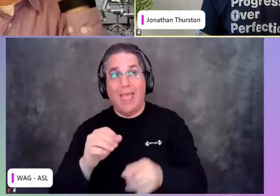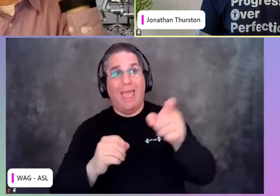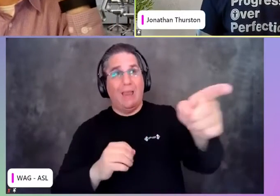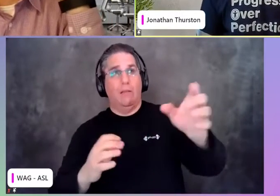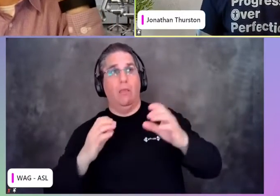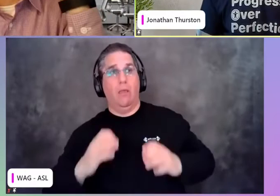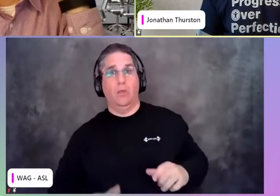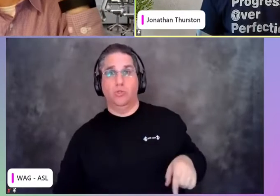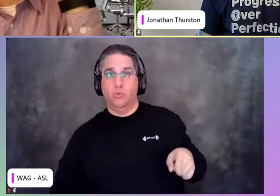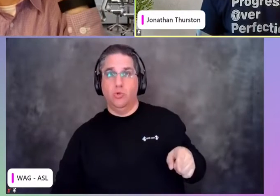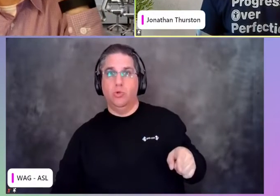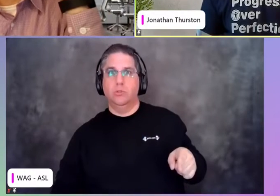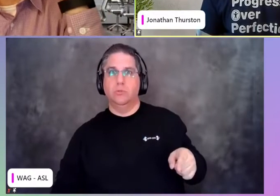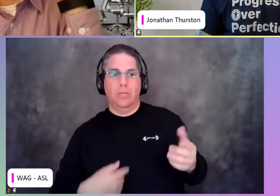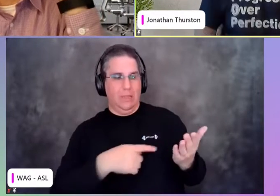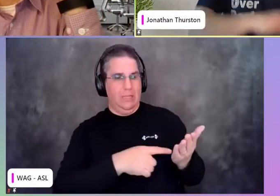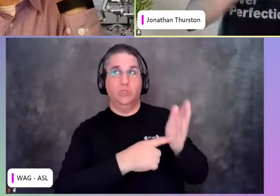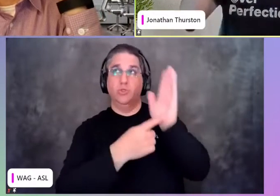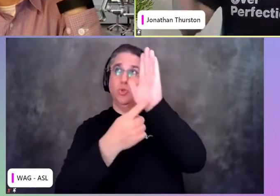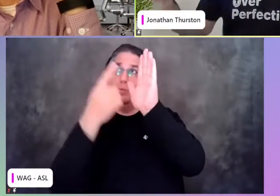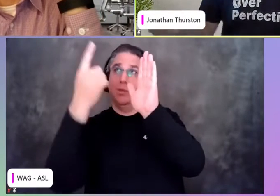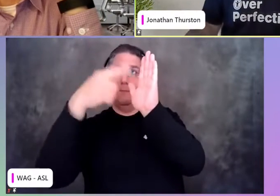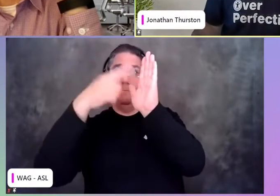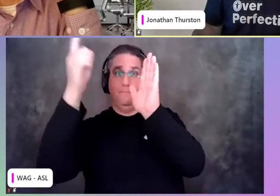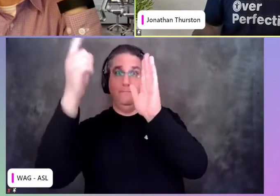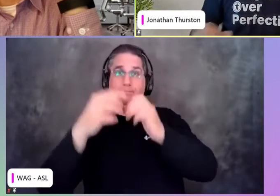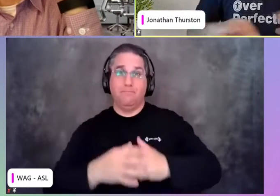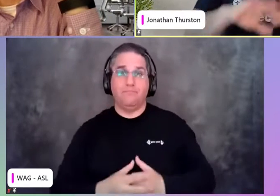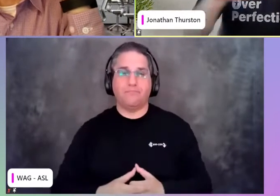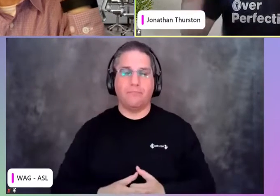investment, not only with your associates, but with